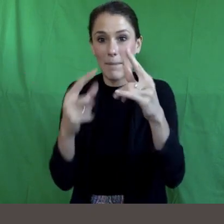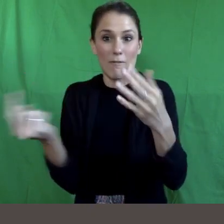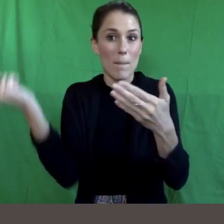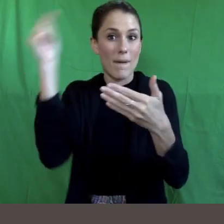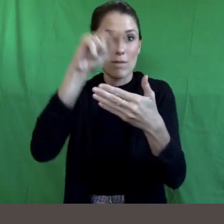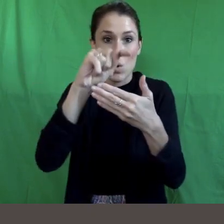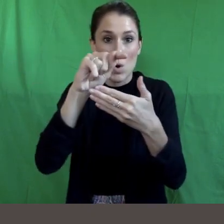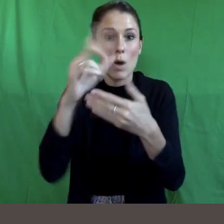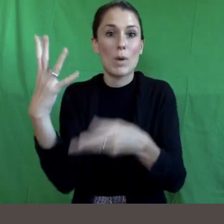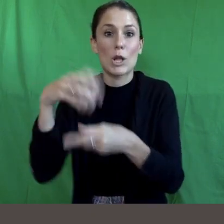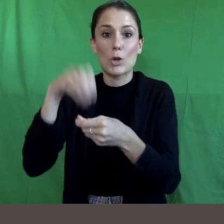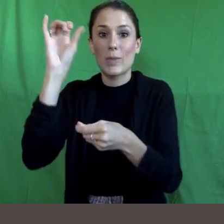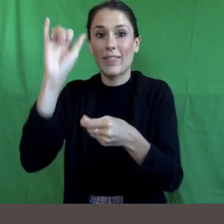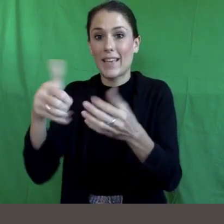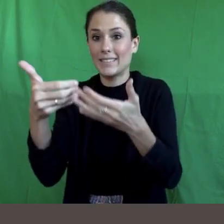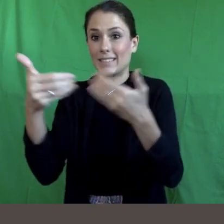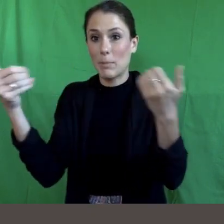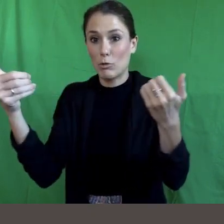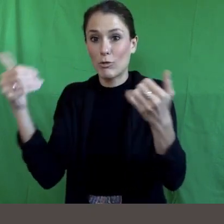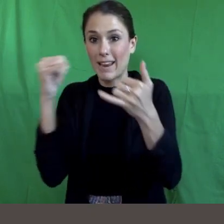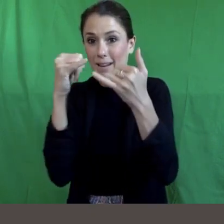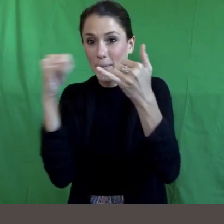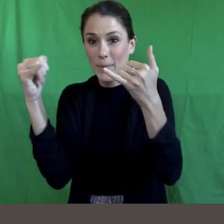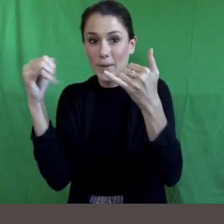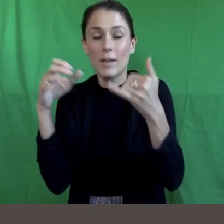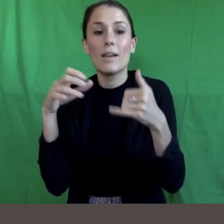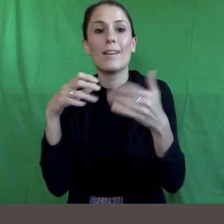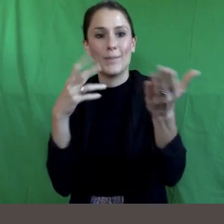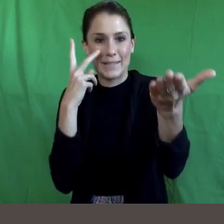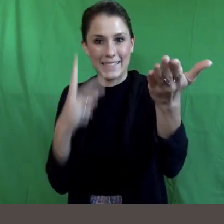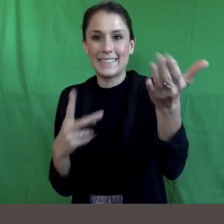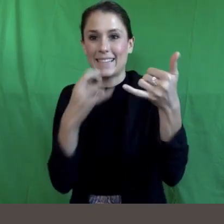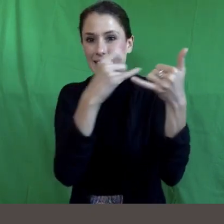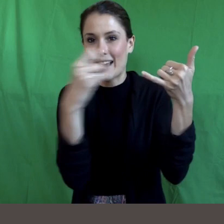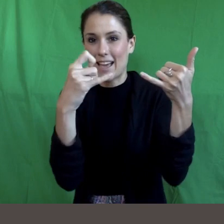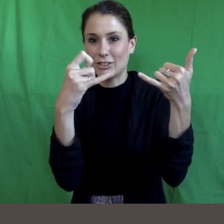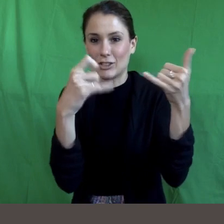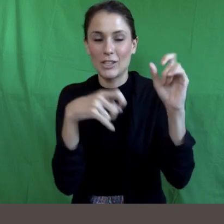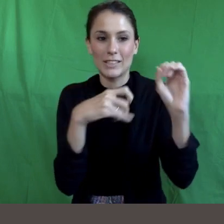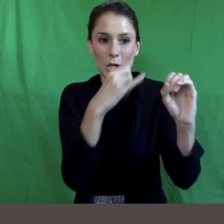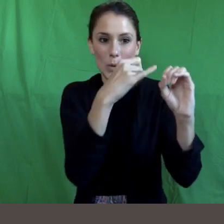We can come back here and include the separator. And there it is. We're going to get the same thing, but with dashes in between.